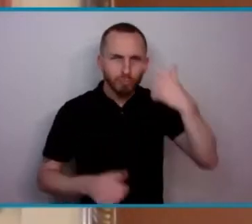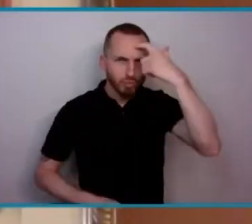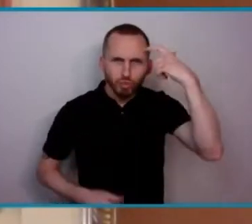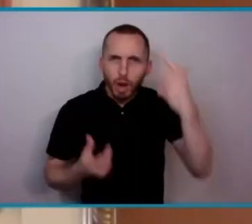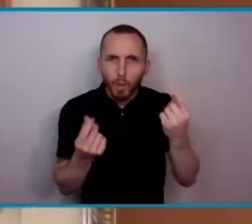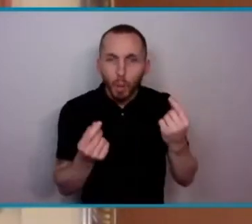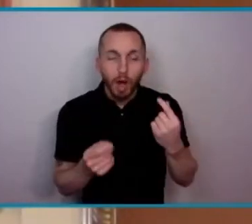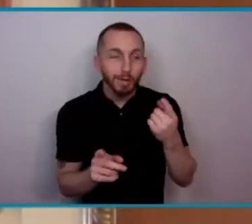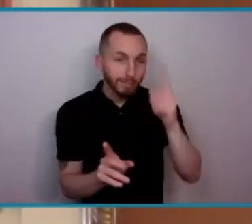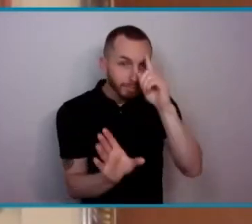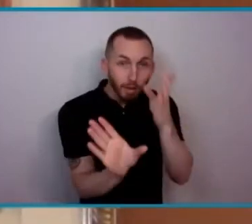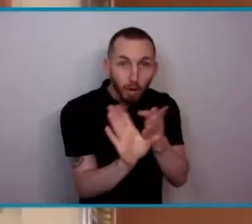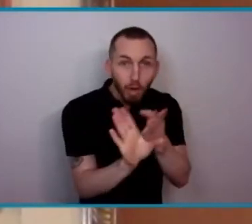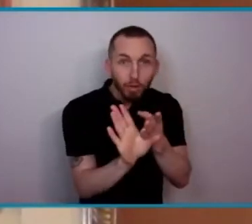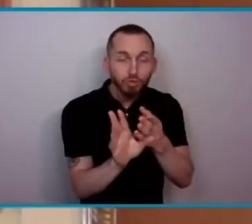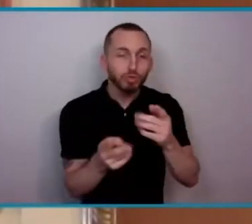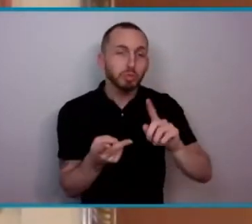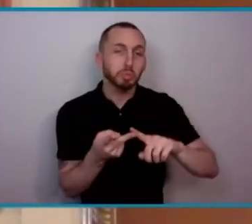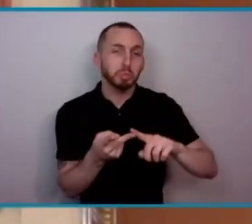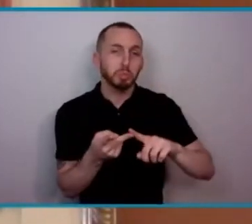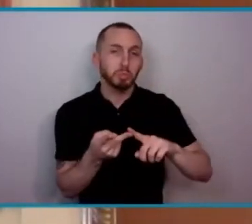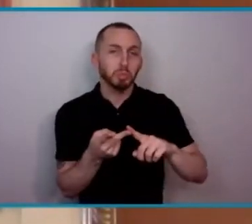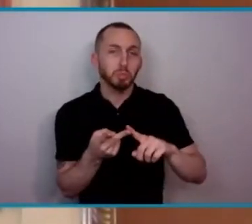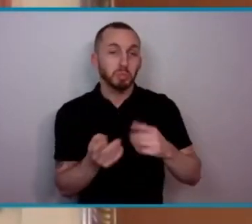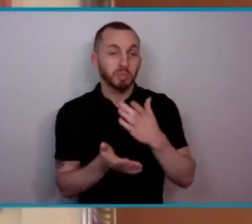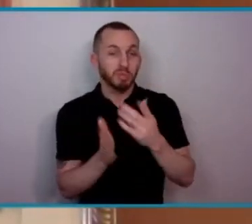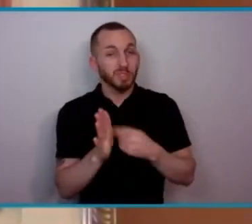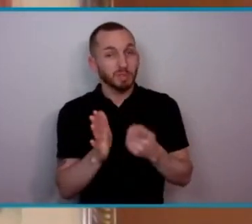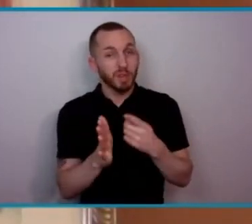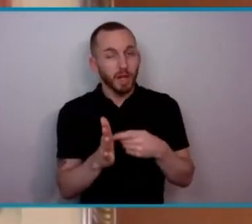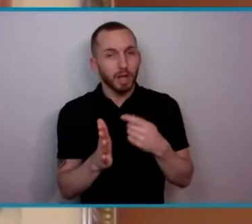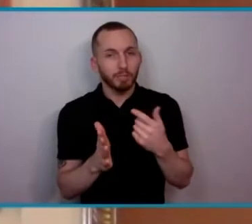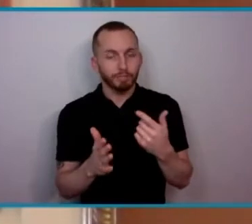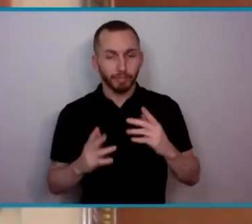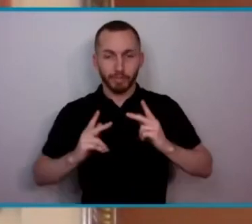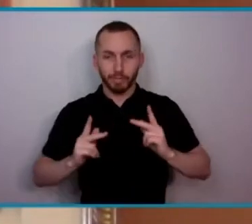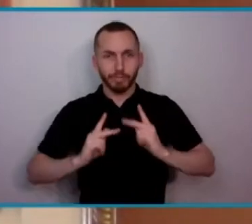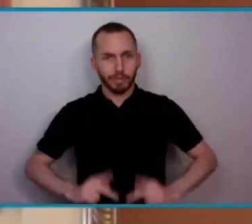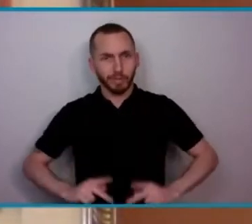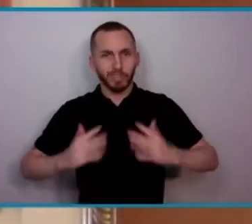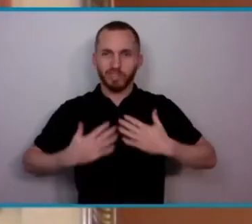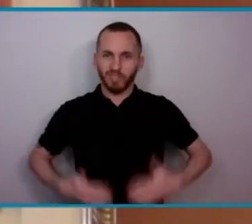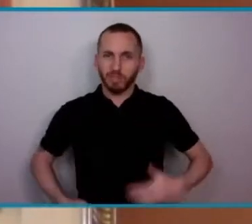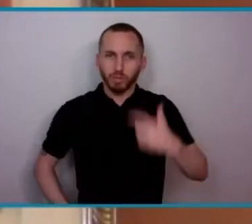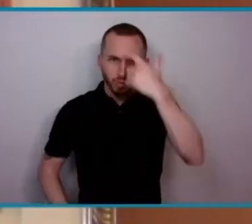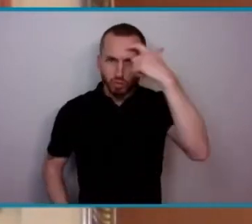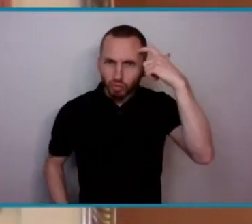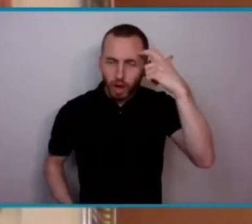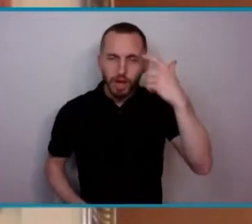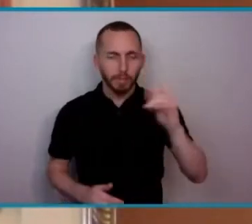some in some instances physically, that leads to the kind of emotional dysregulation that